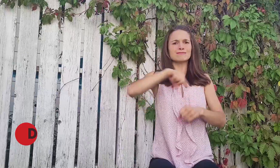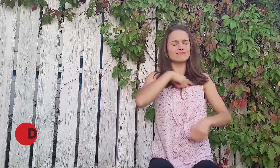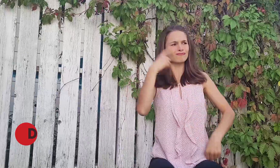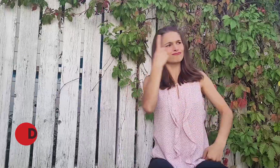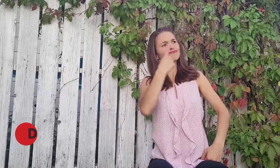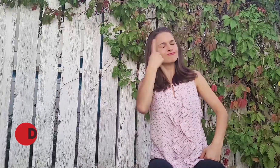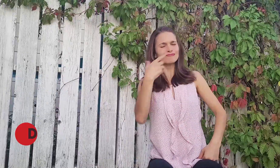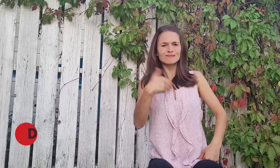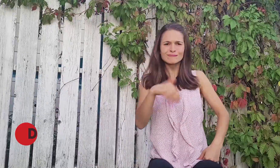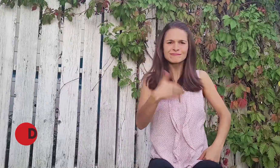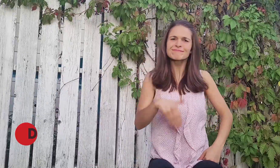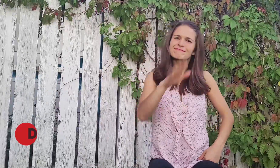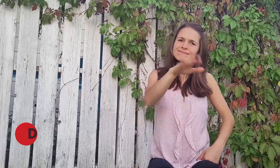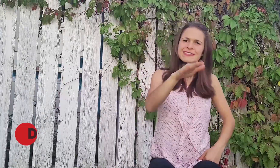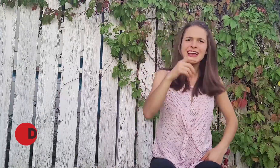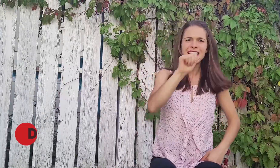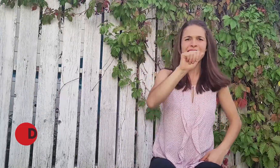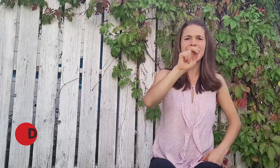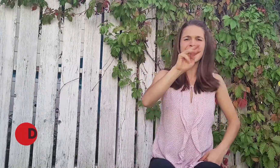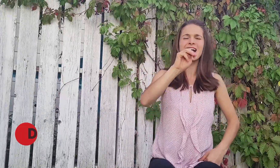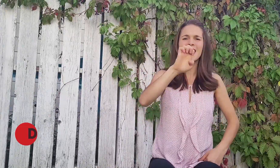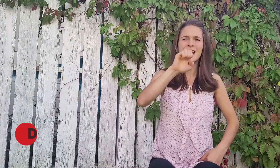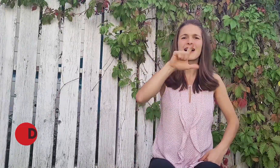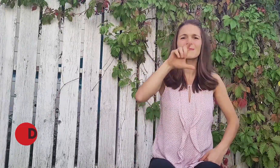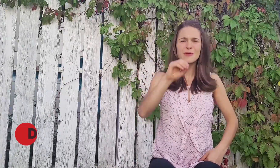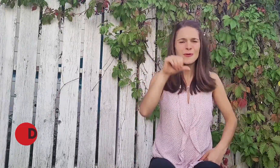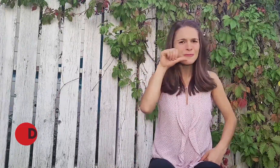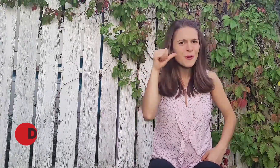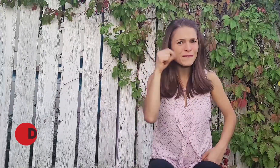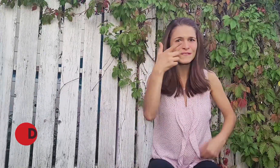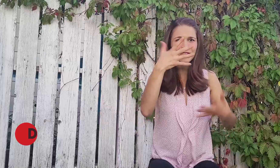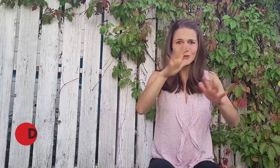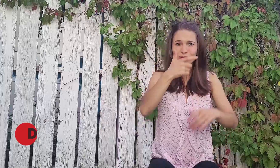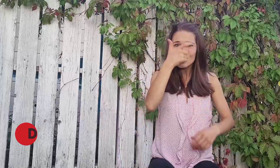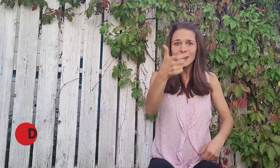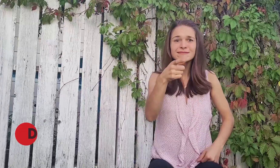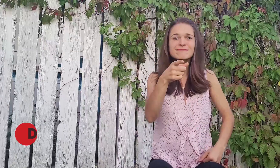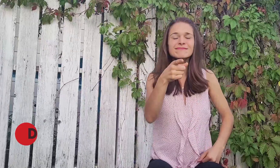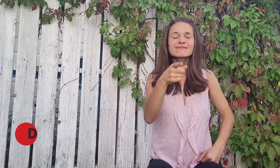resources. But this film does make us think! Anselmo, have you seen it?